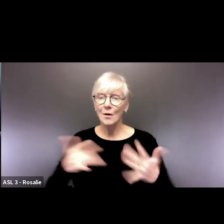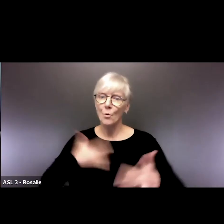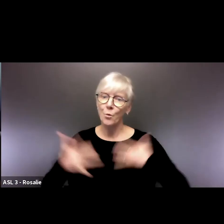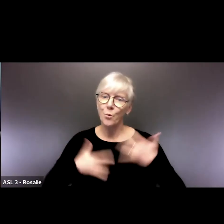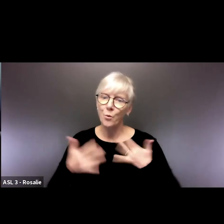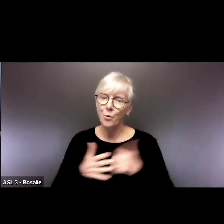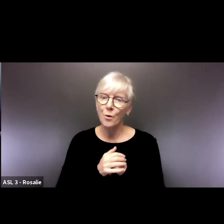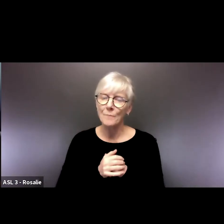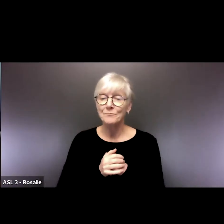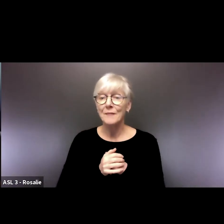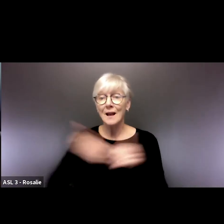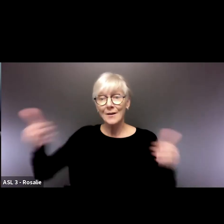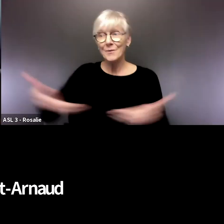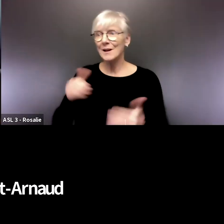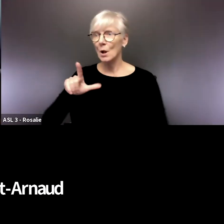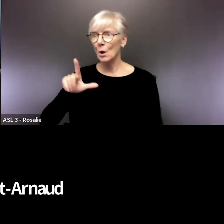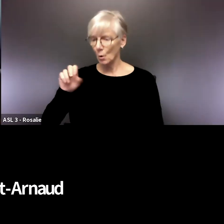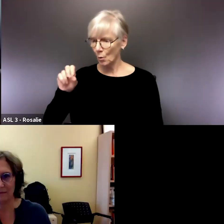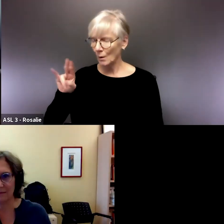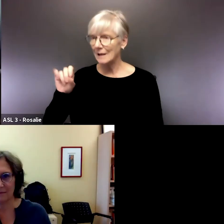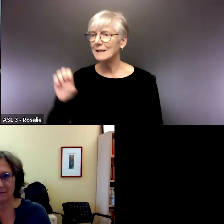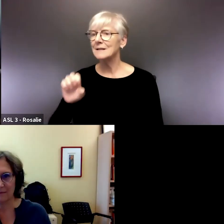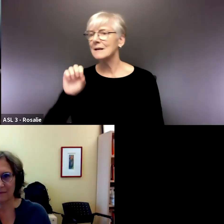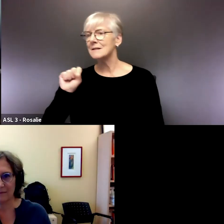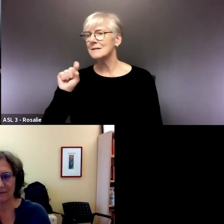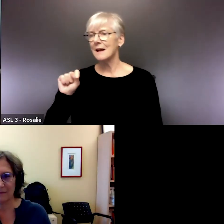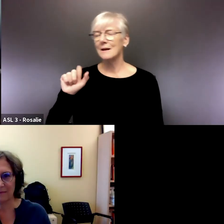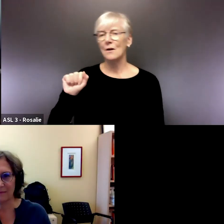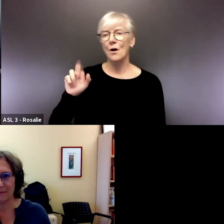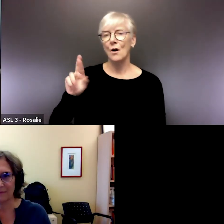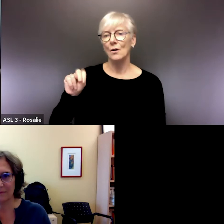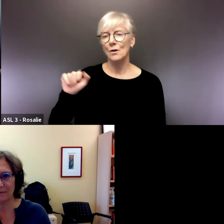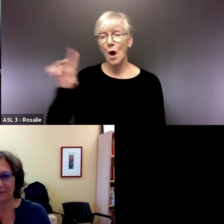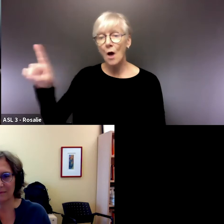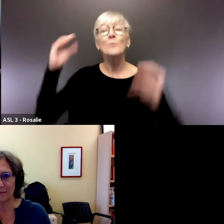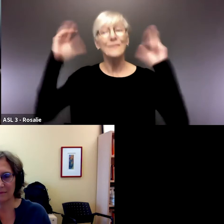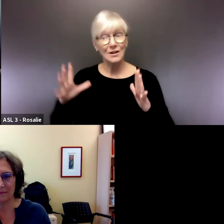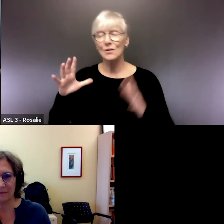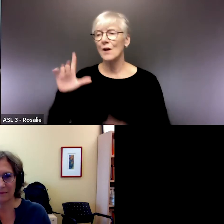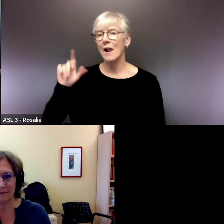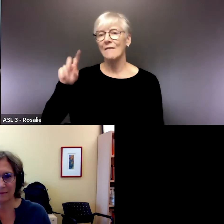Louise St-Arnaud. She is a professor at Yale University. She's a psychologist, a career